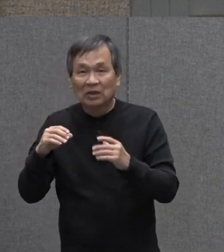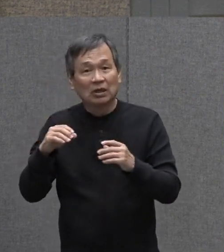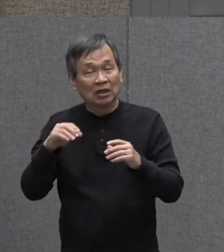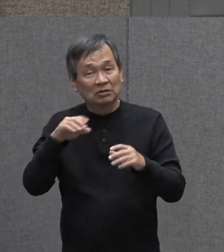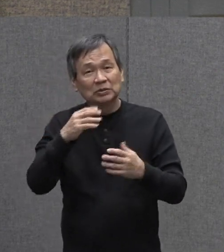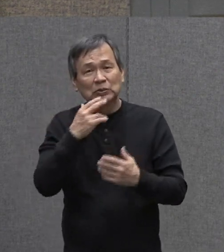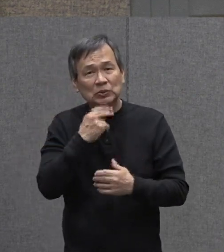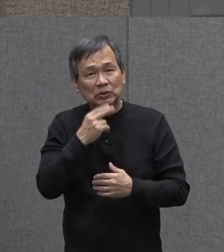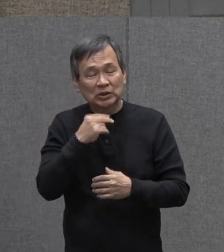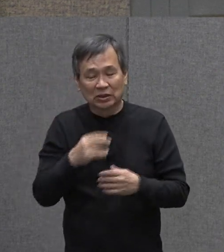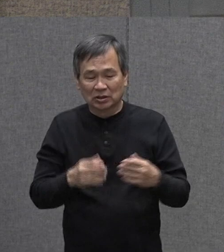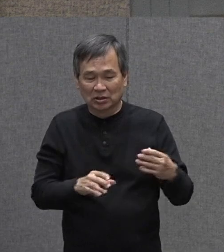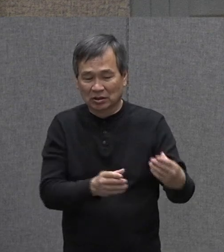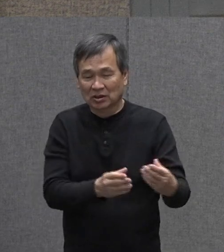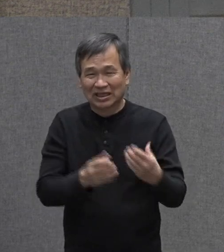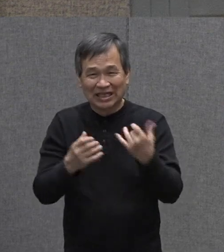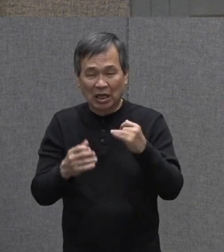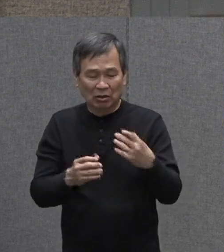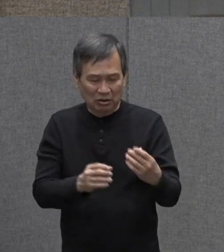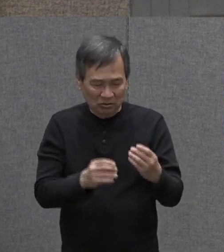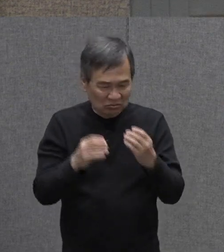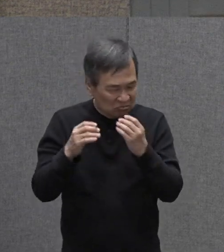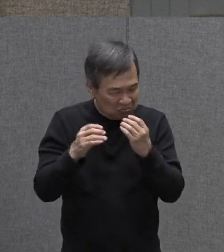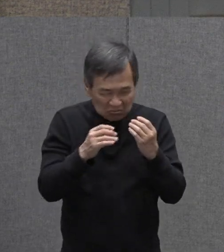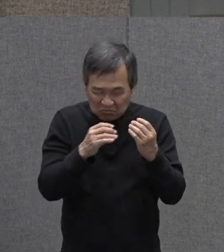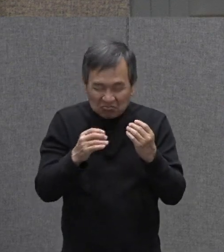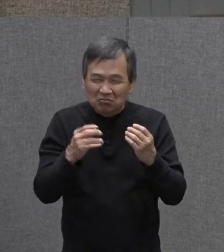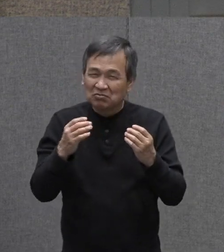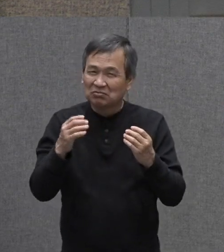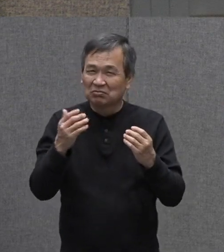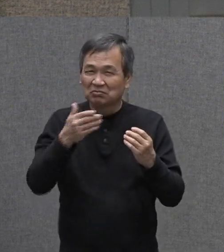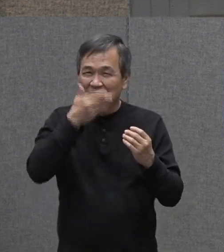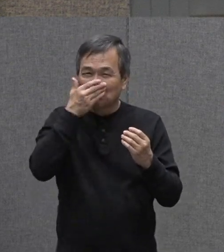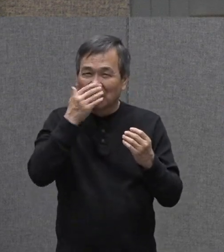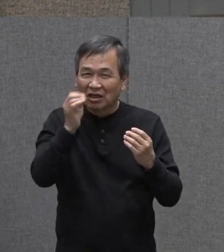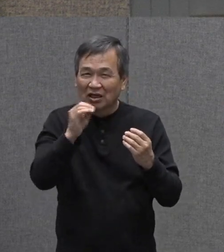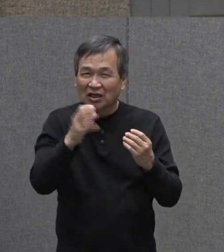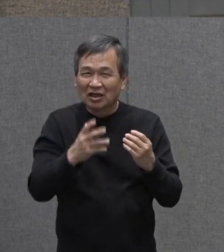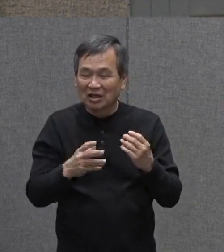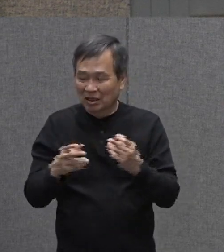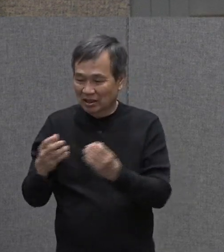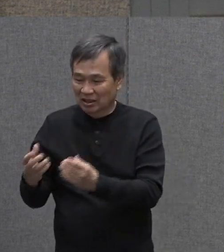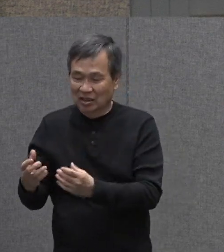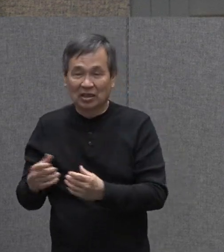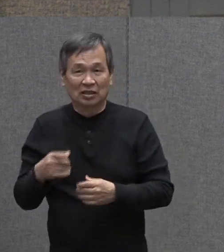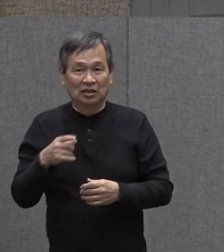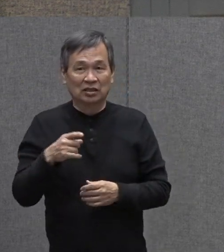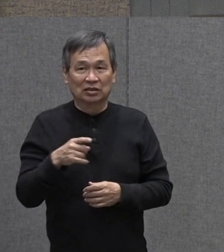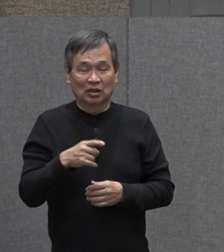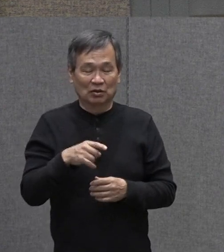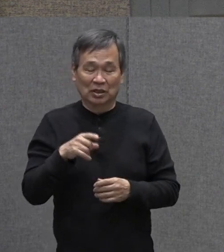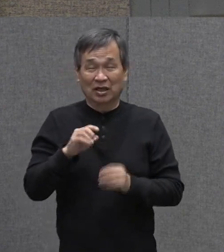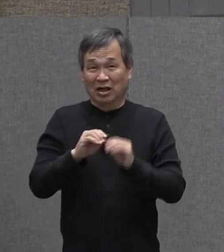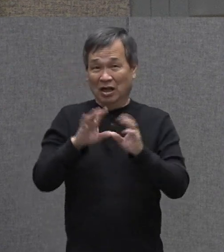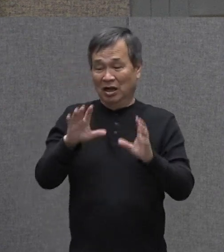I can't smell this one as well. This banana is not good for my fruit salad,